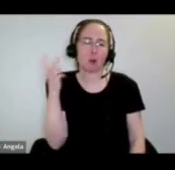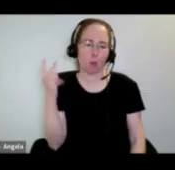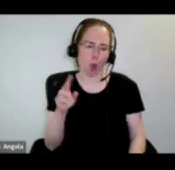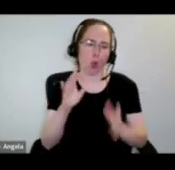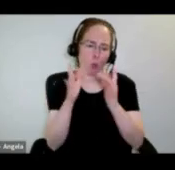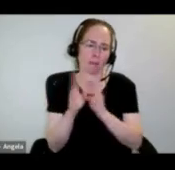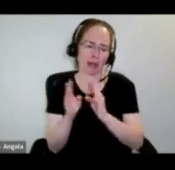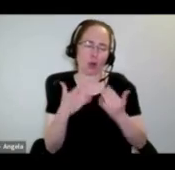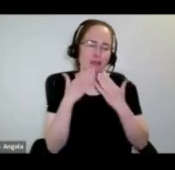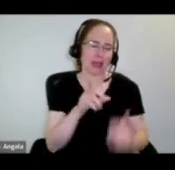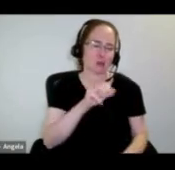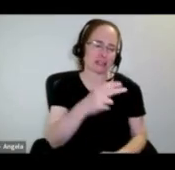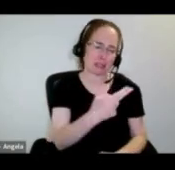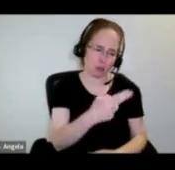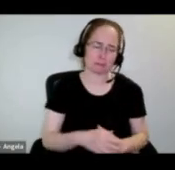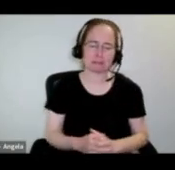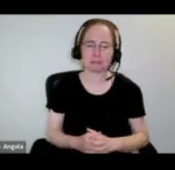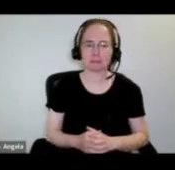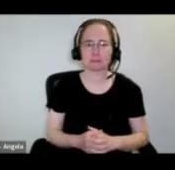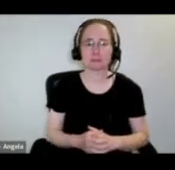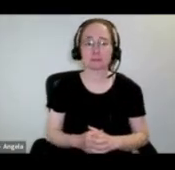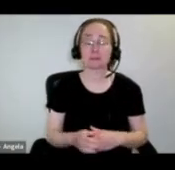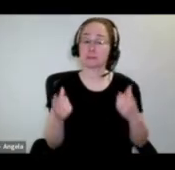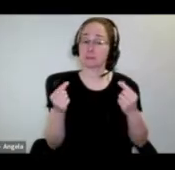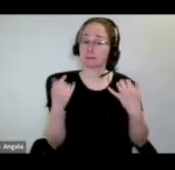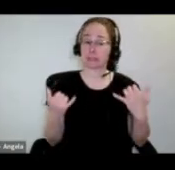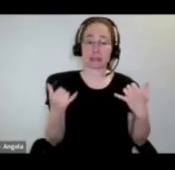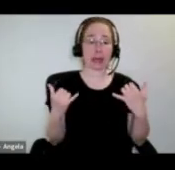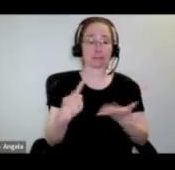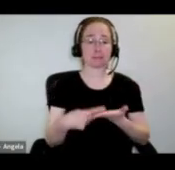Valerie Bradley: webinars, the Sarah Taub Memorial webinar. Thank you, Sarah.